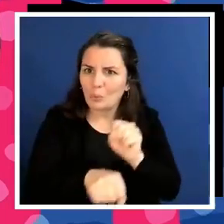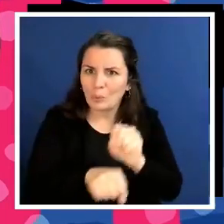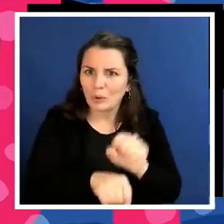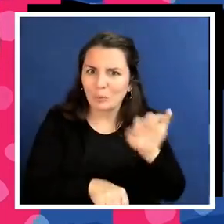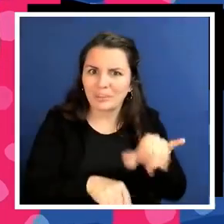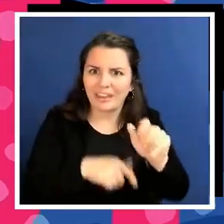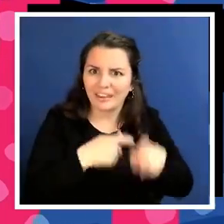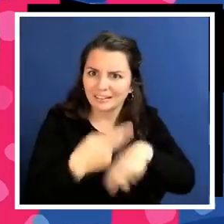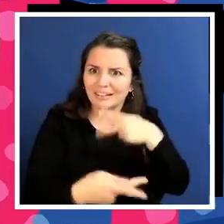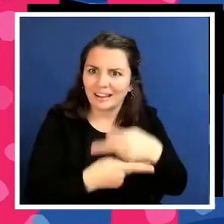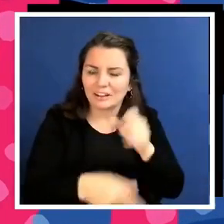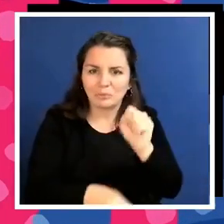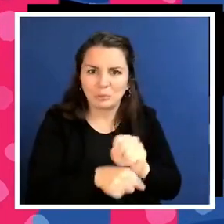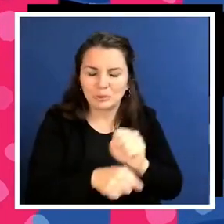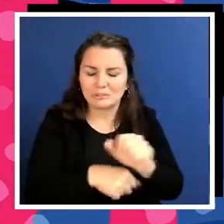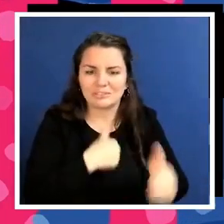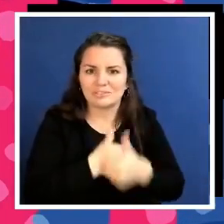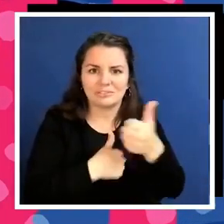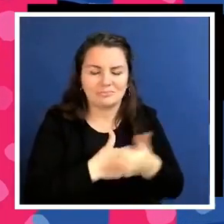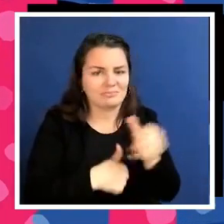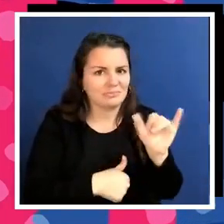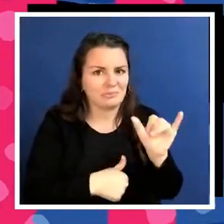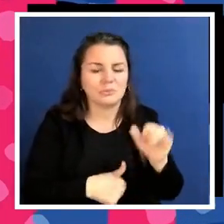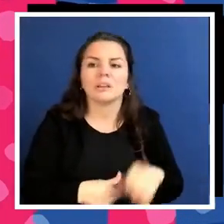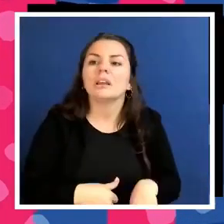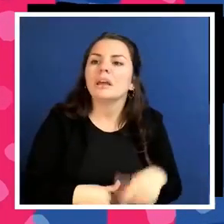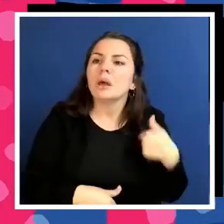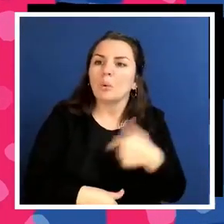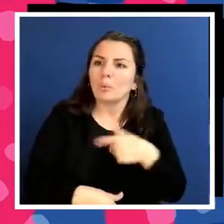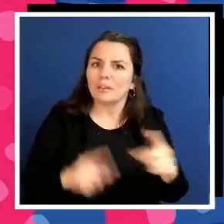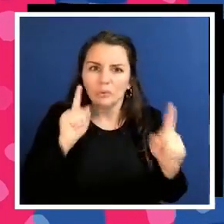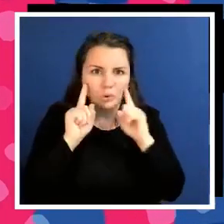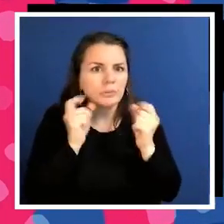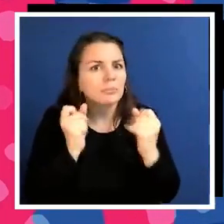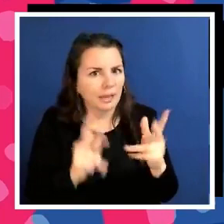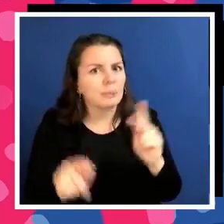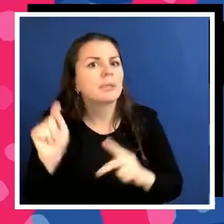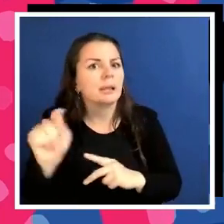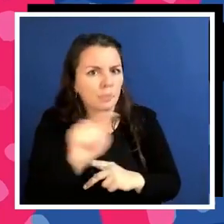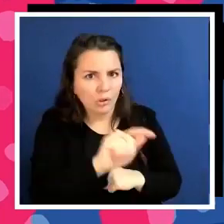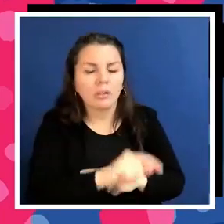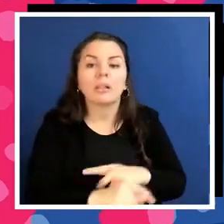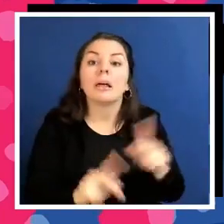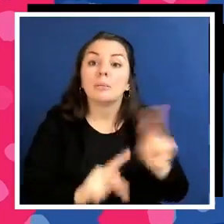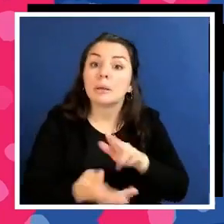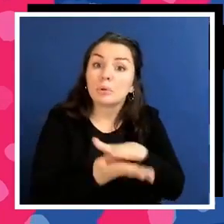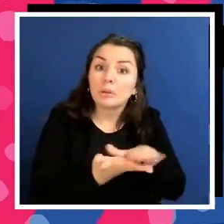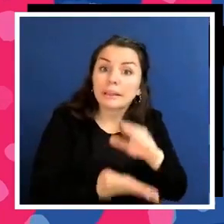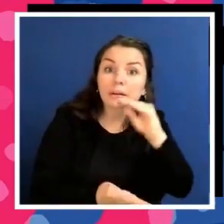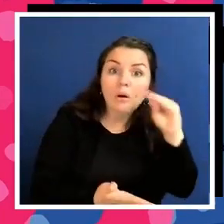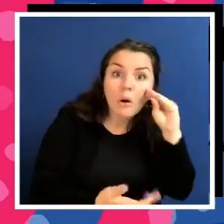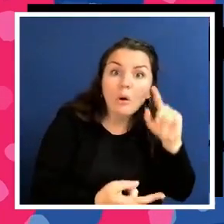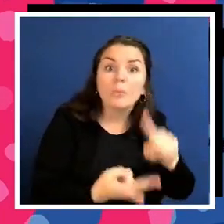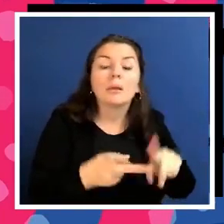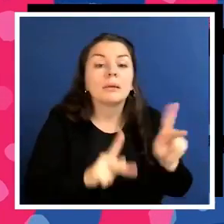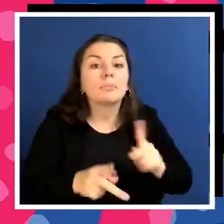EVEN ON YOUR OWN COUNTERTOPS OR